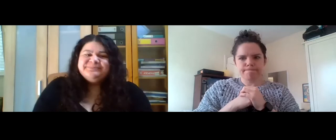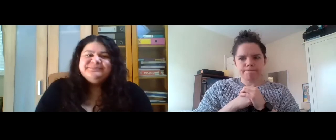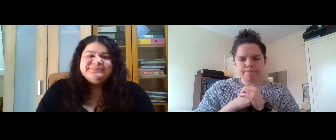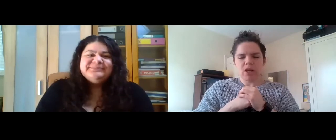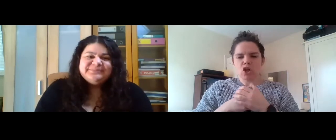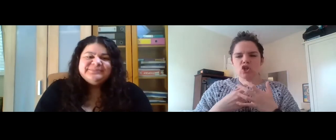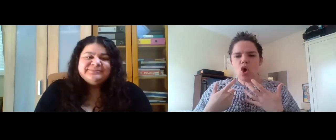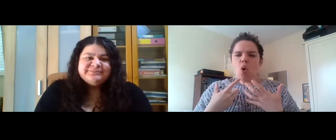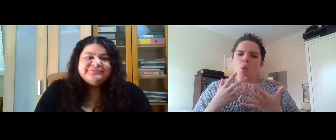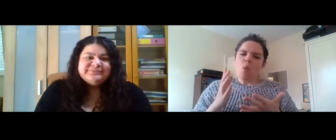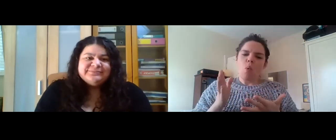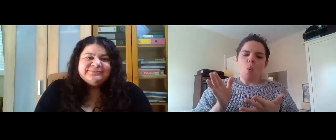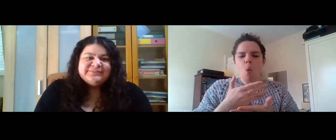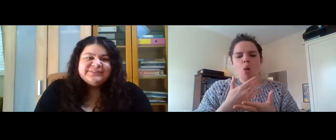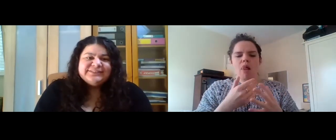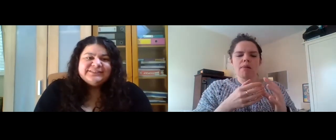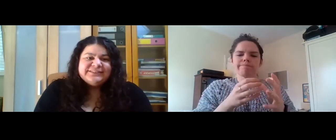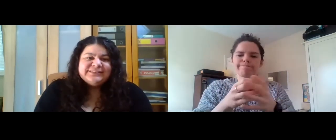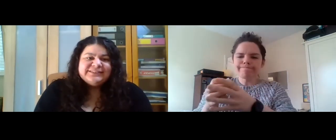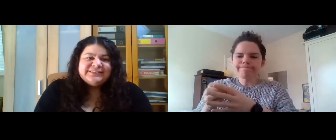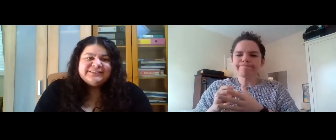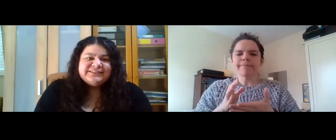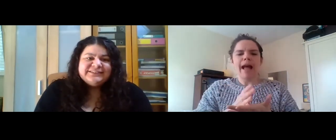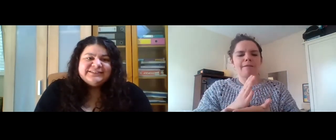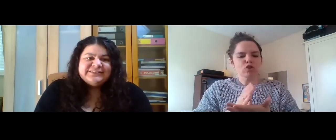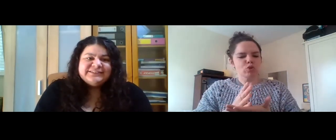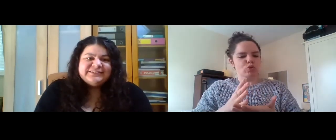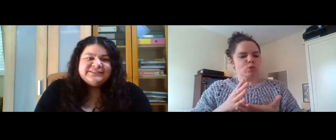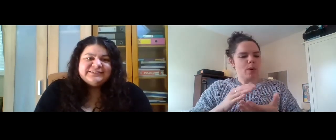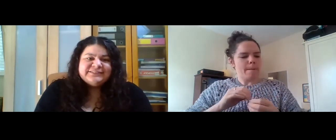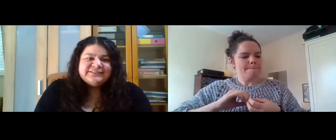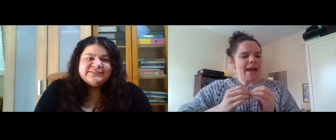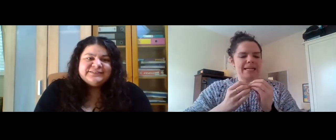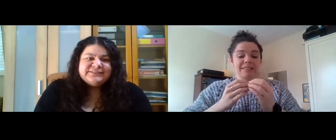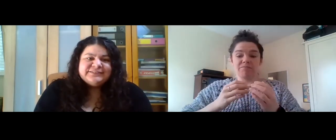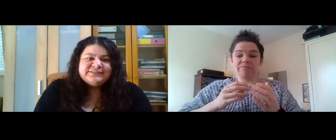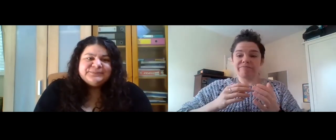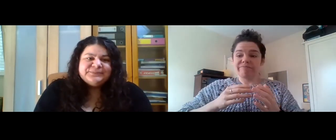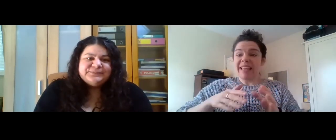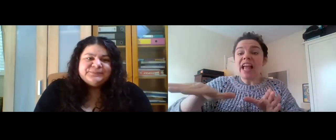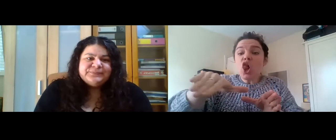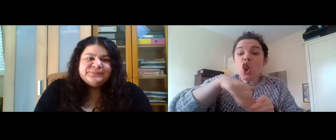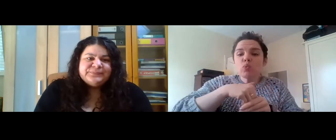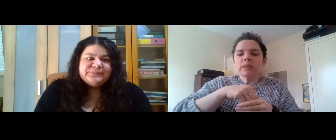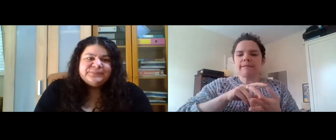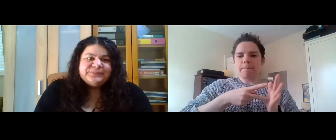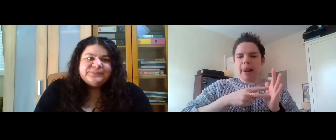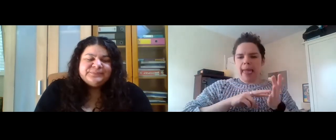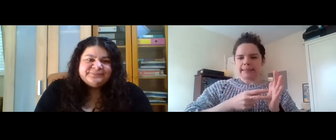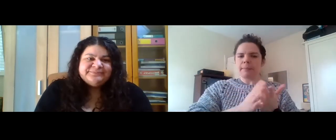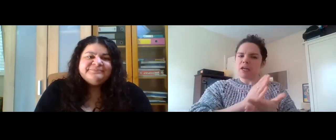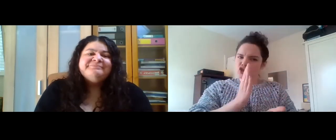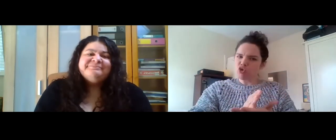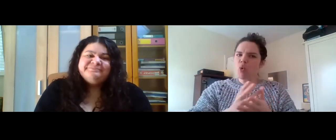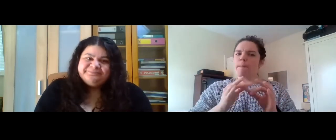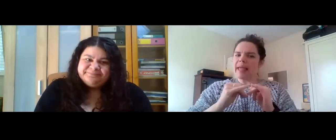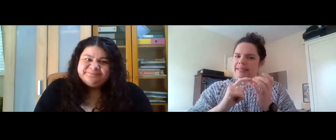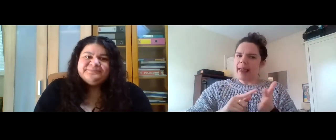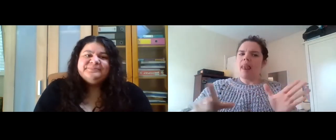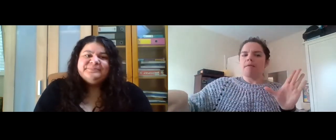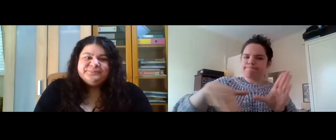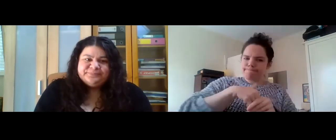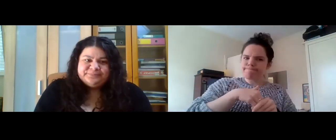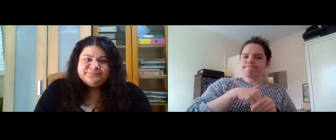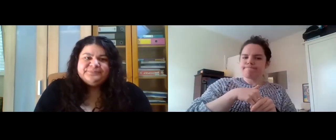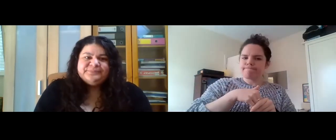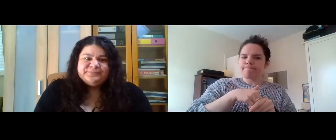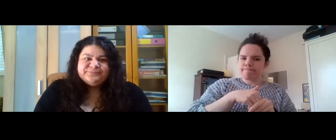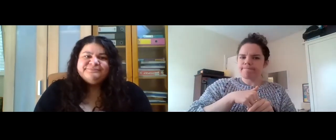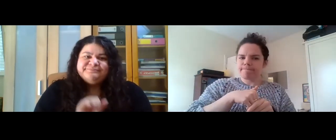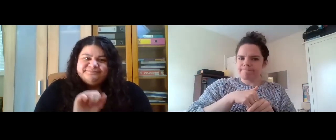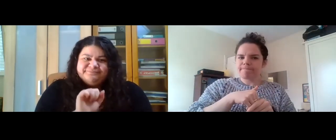So organisations need to make inclusive plans and ensure that BSL is included?